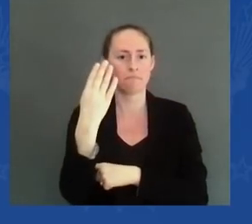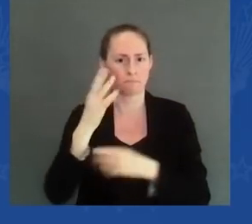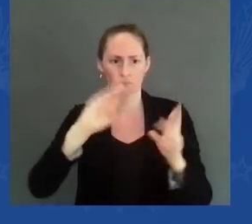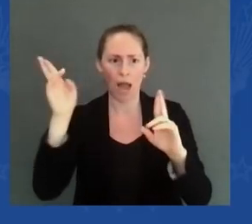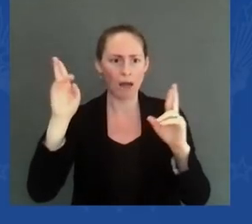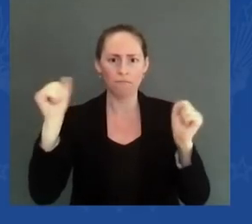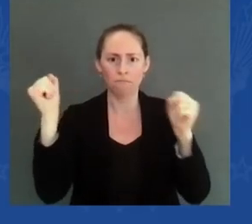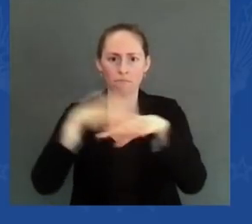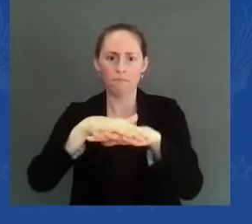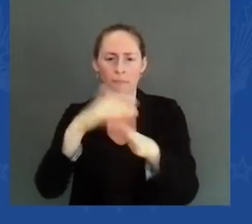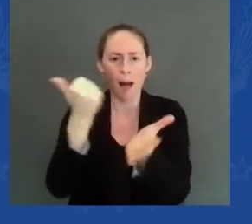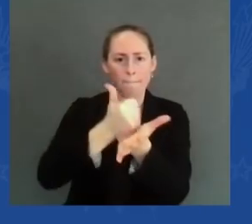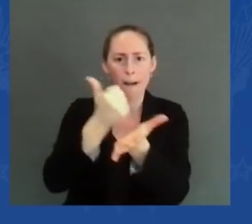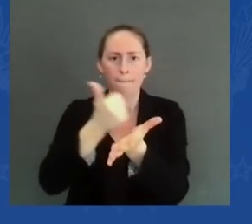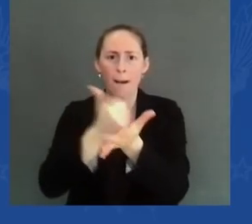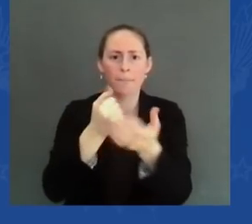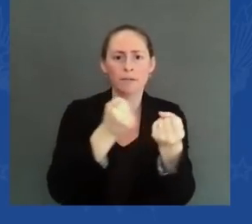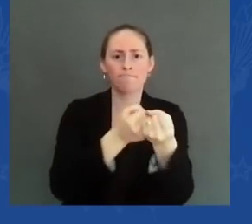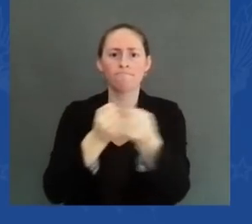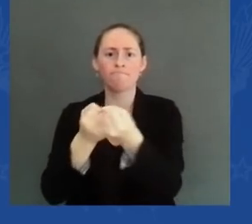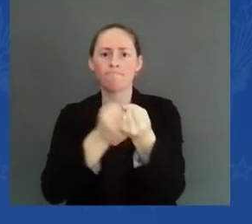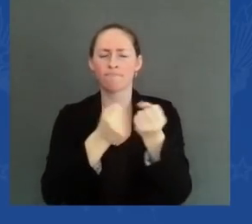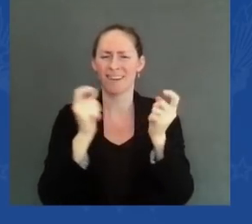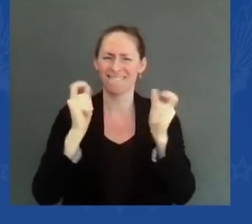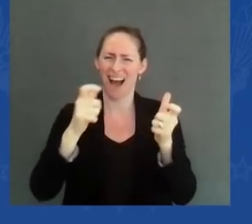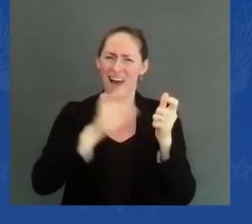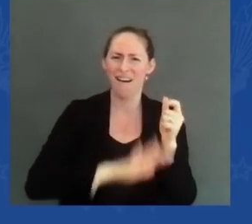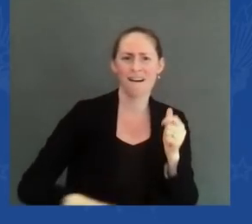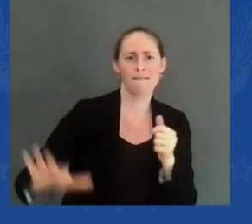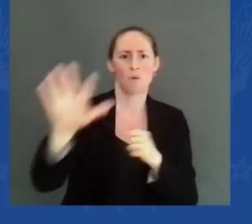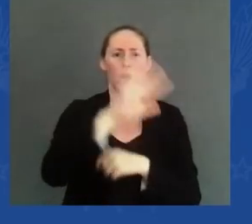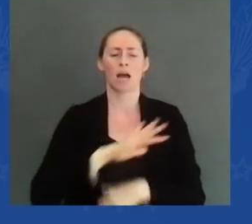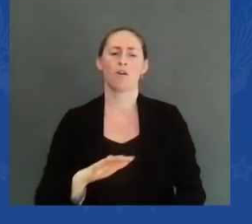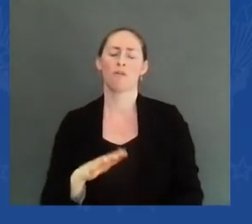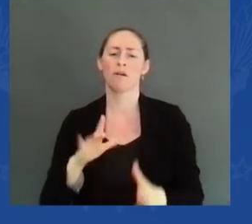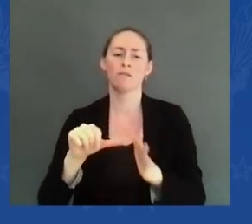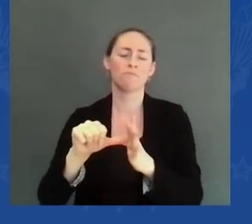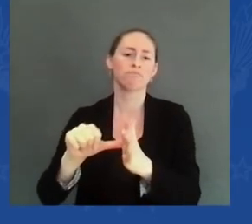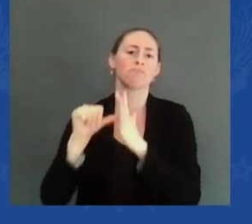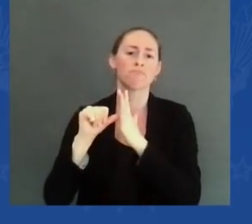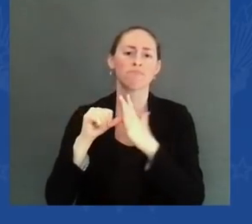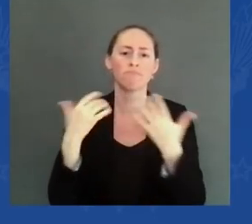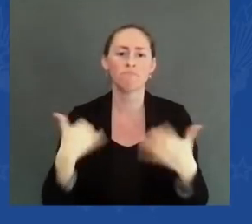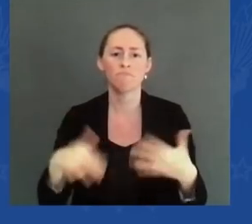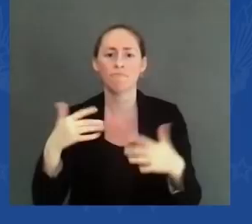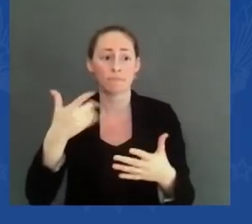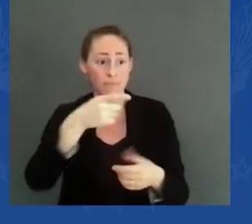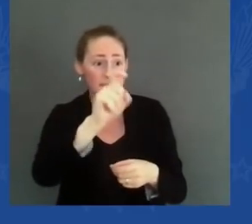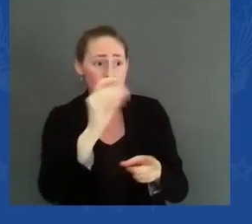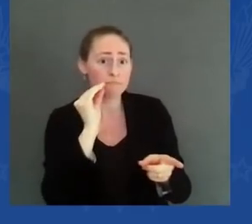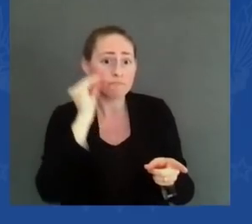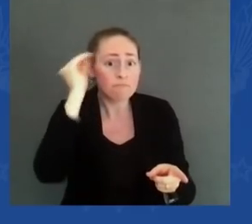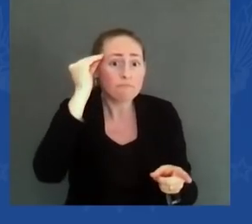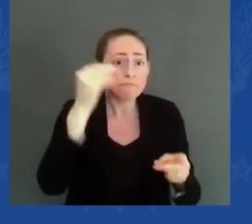but this is a short-term solution. Getting them housing, getting them shelter, getting them rental assistance, getting them the money to help clean up,